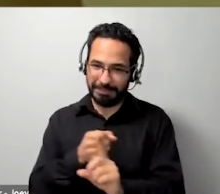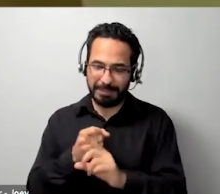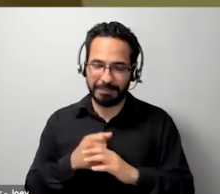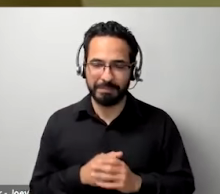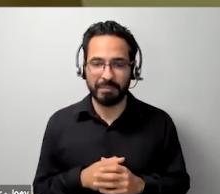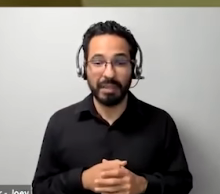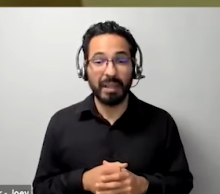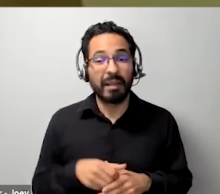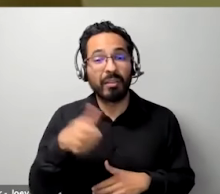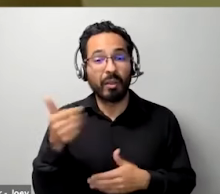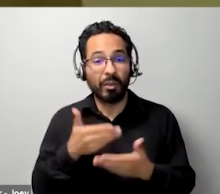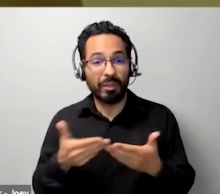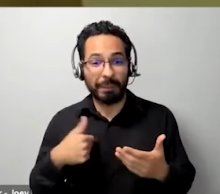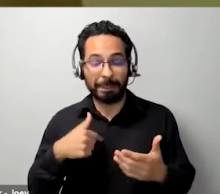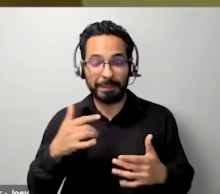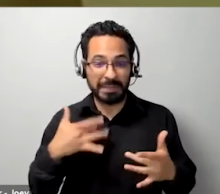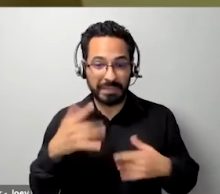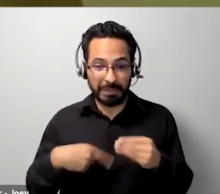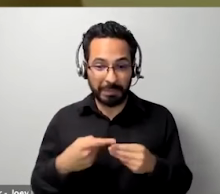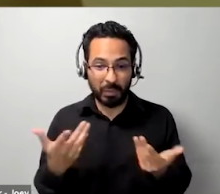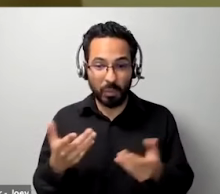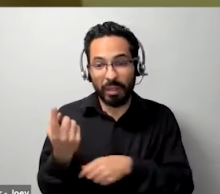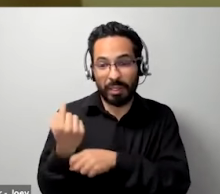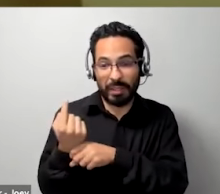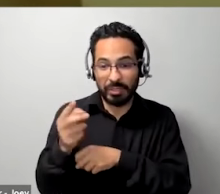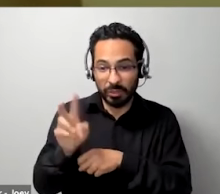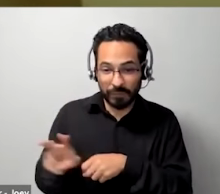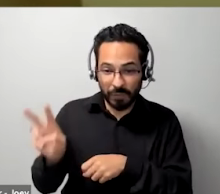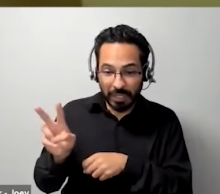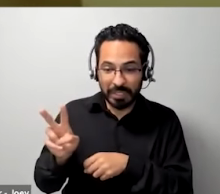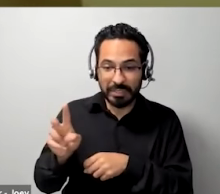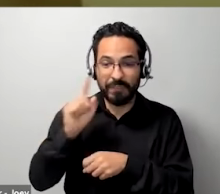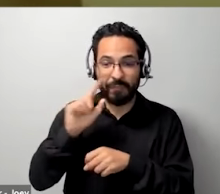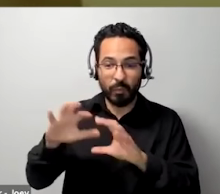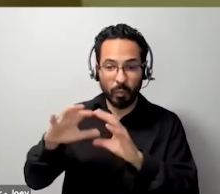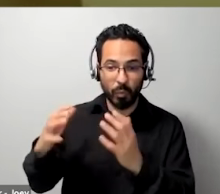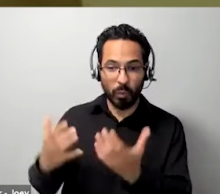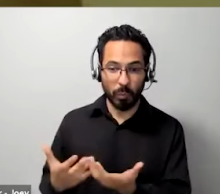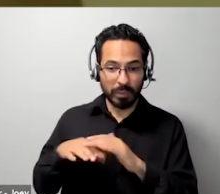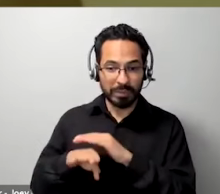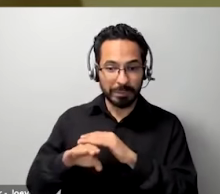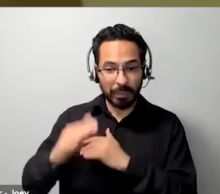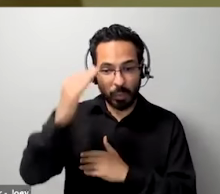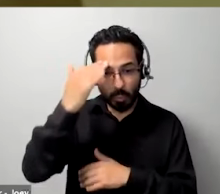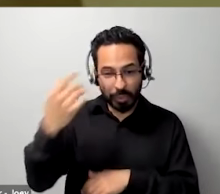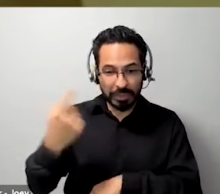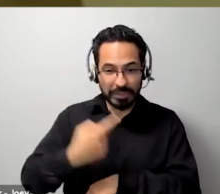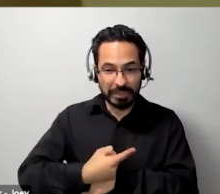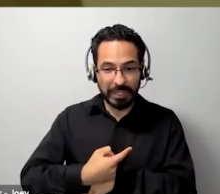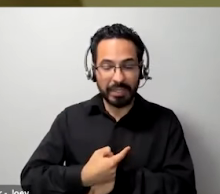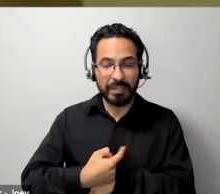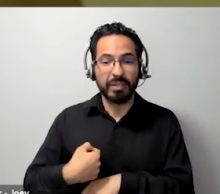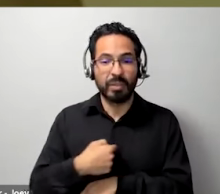about that we have done here at Verizon is, last year on Global Accessibility Awareness Day, we opened up our accessibility technology